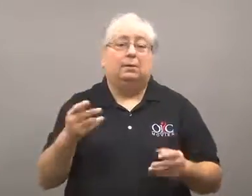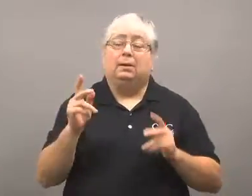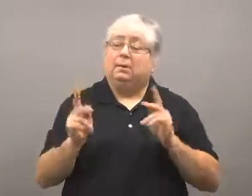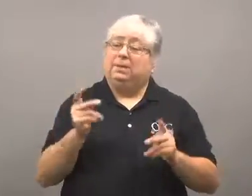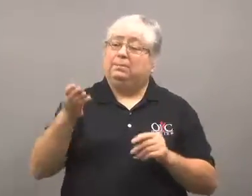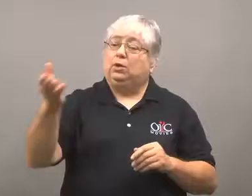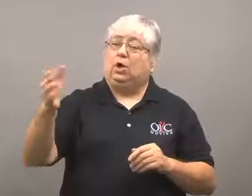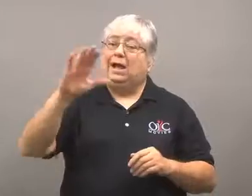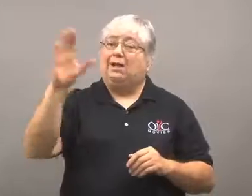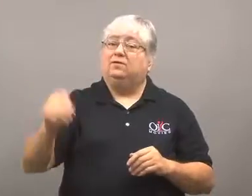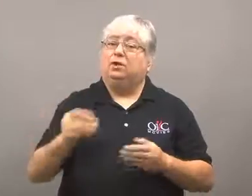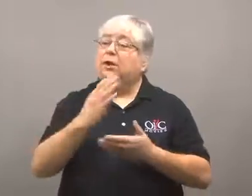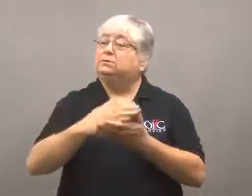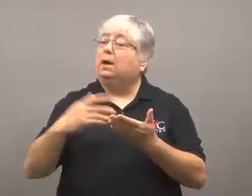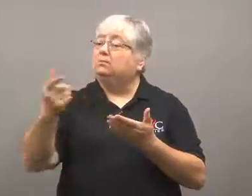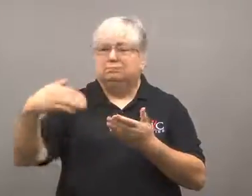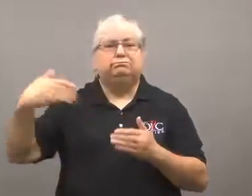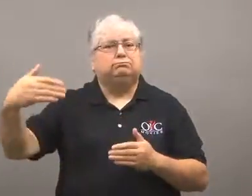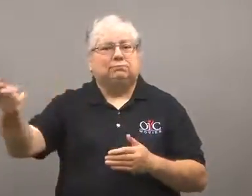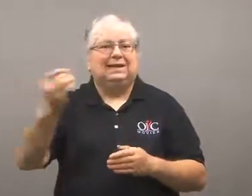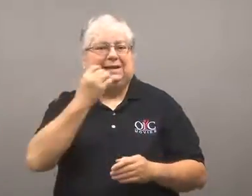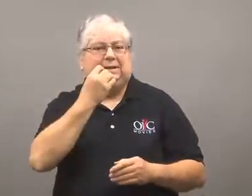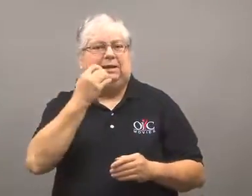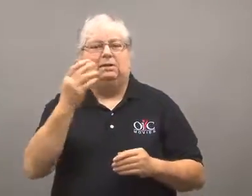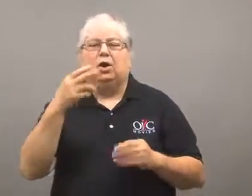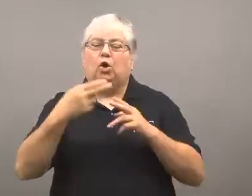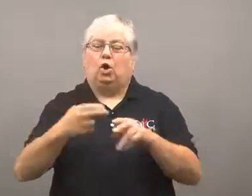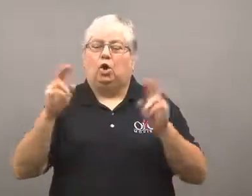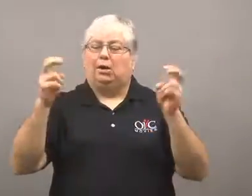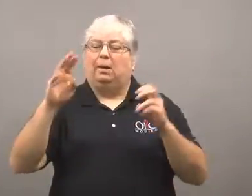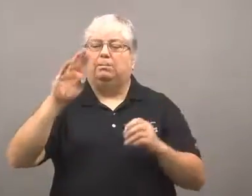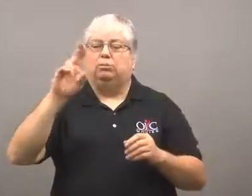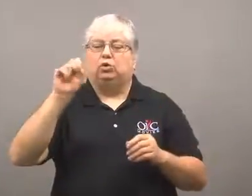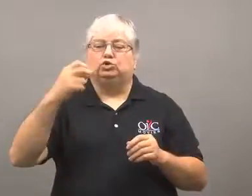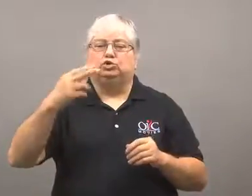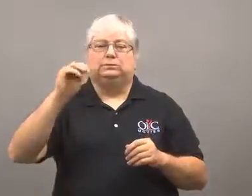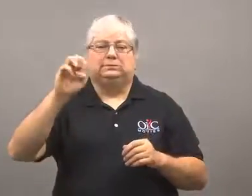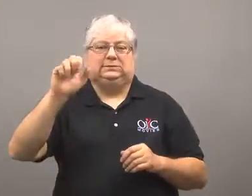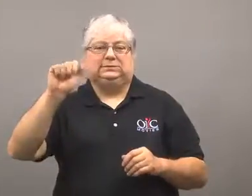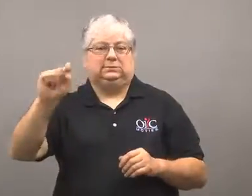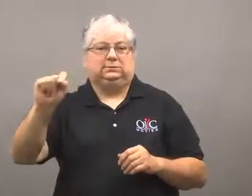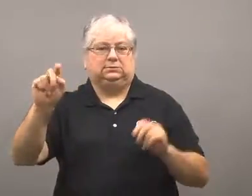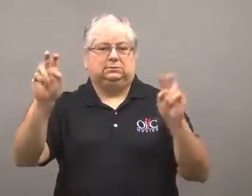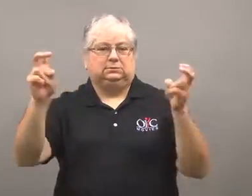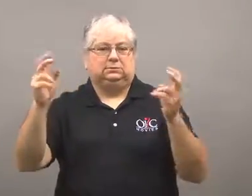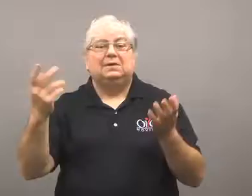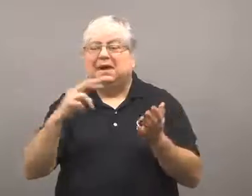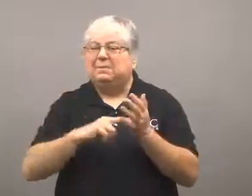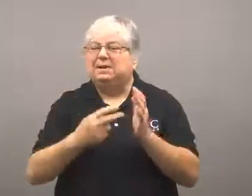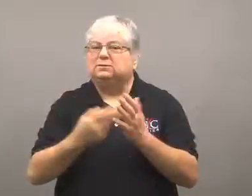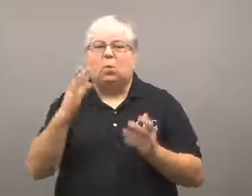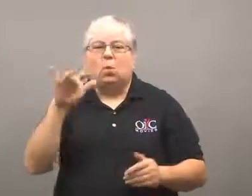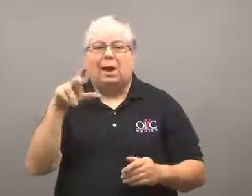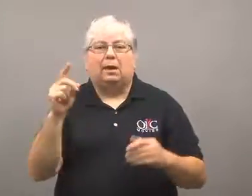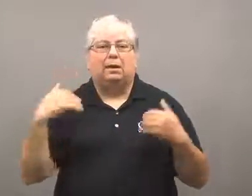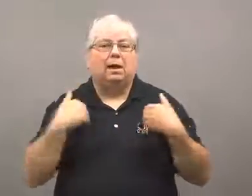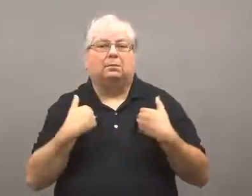Some people in Africa eat what's called bushmeat.